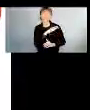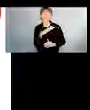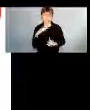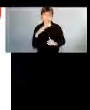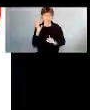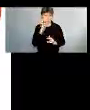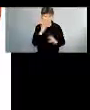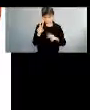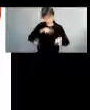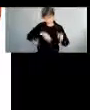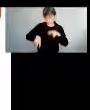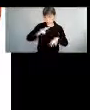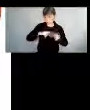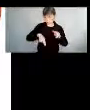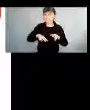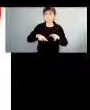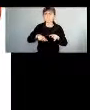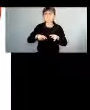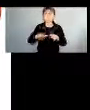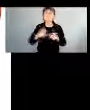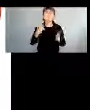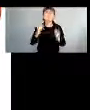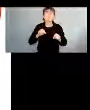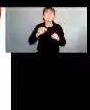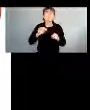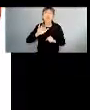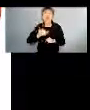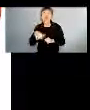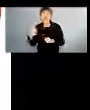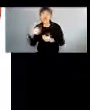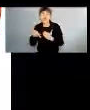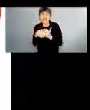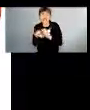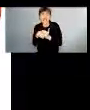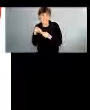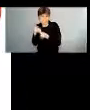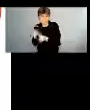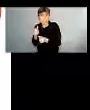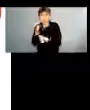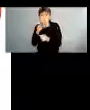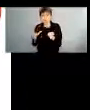that you have any additional expenses covered. If you have any questions about calculating